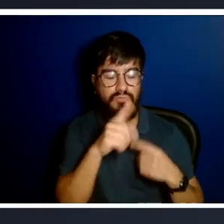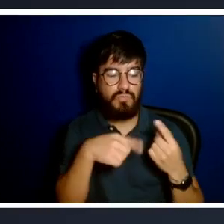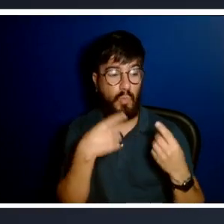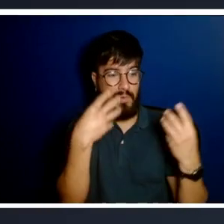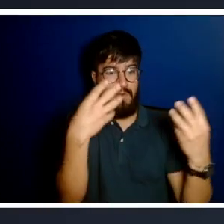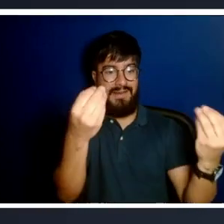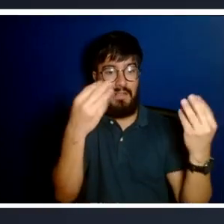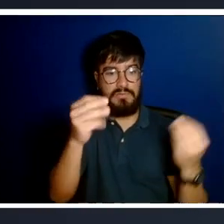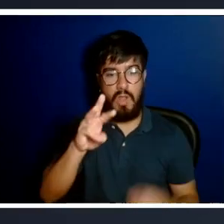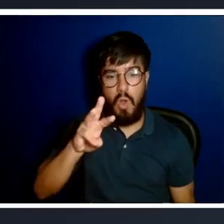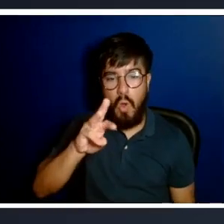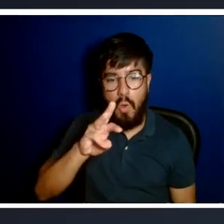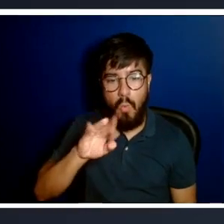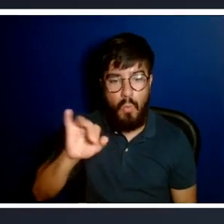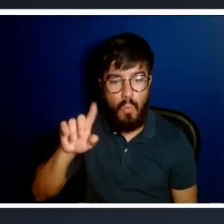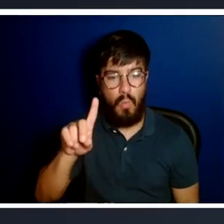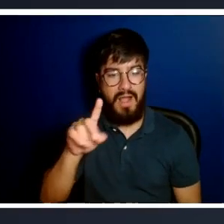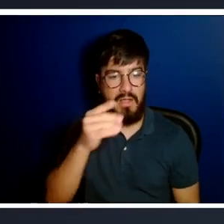Kaden Borseth: So, they love lots of different things,